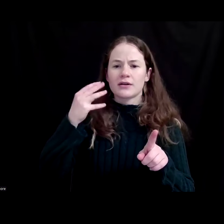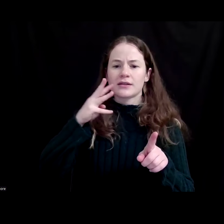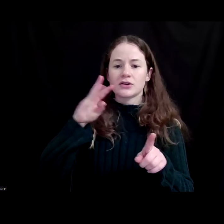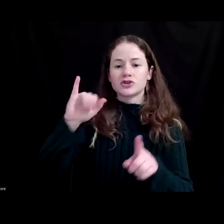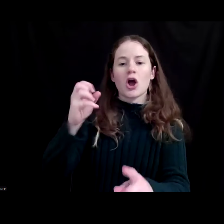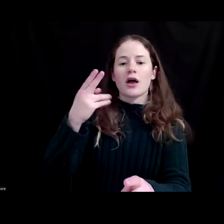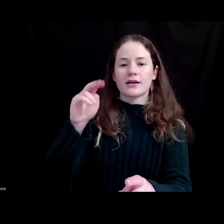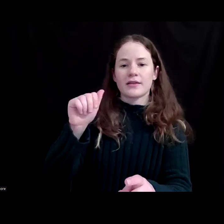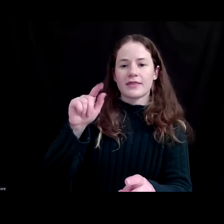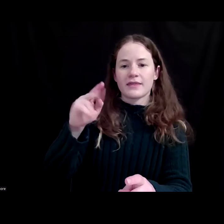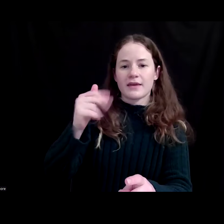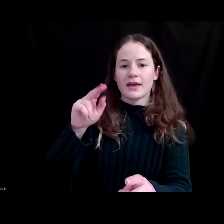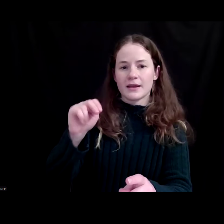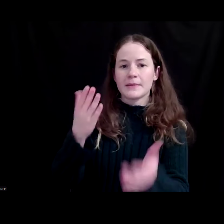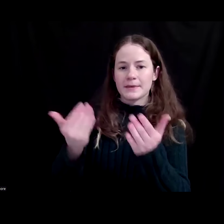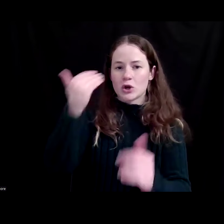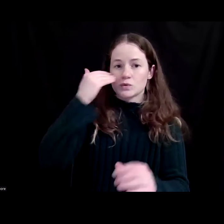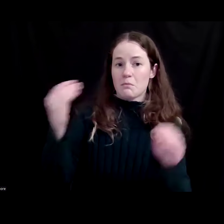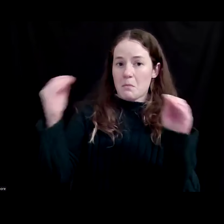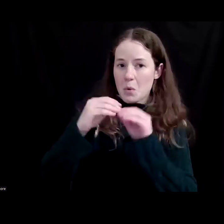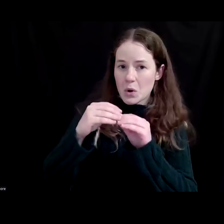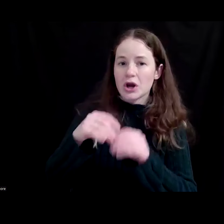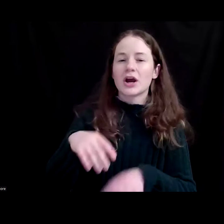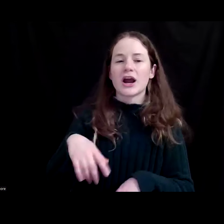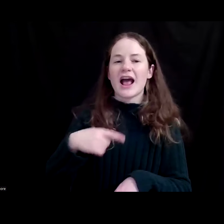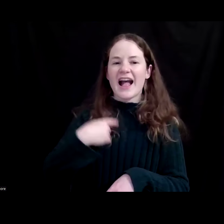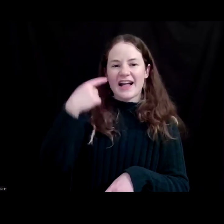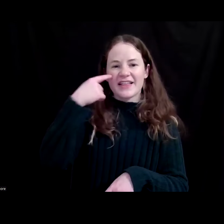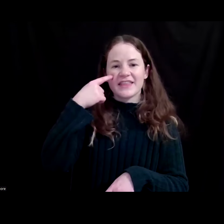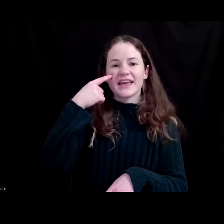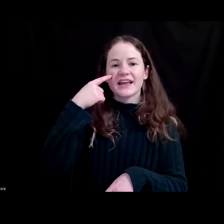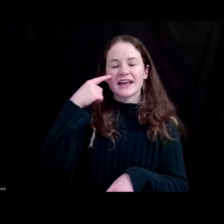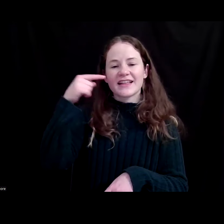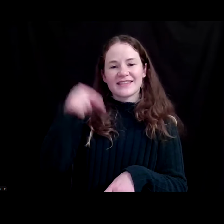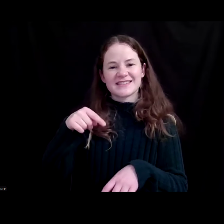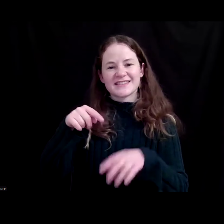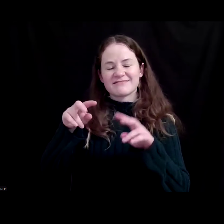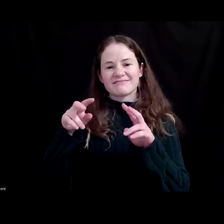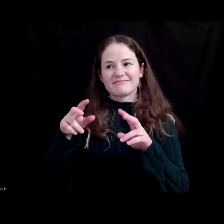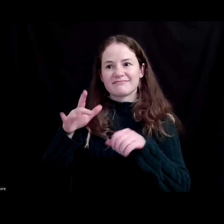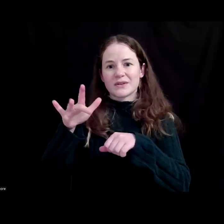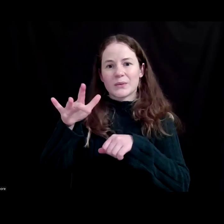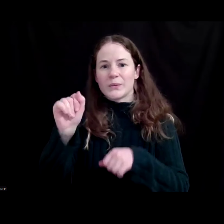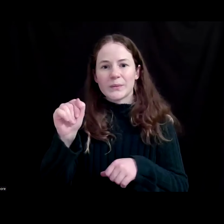that people in particular communities may know of some things that we could potentially add to this interactive map